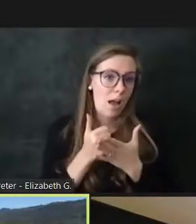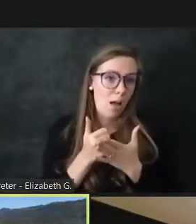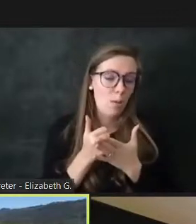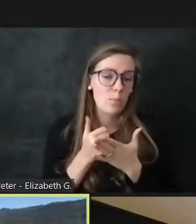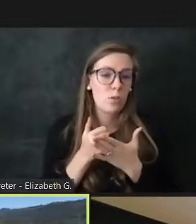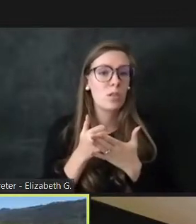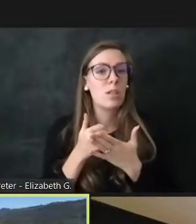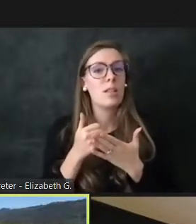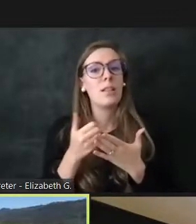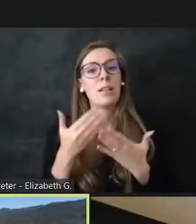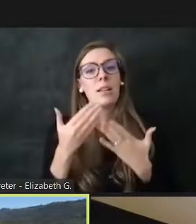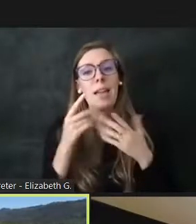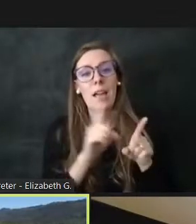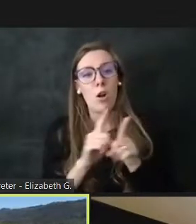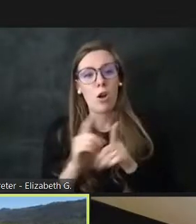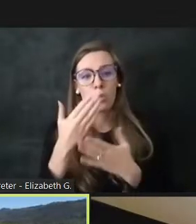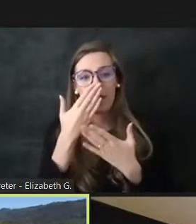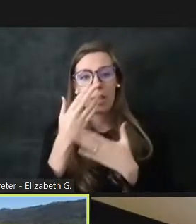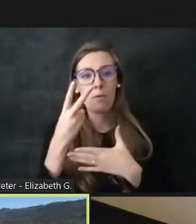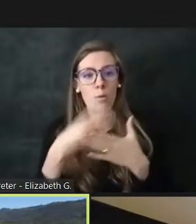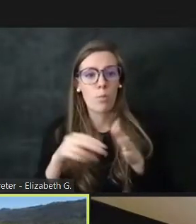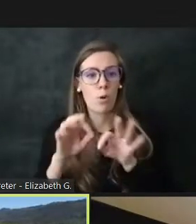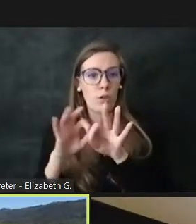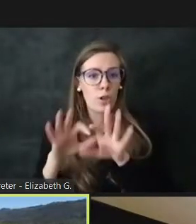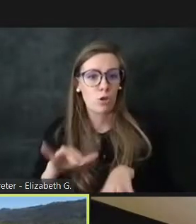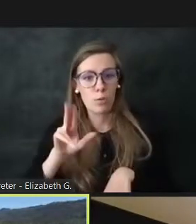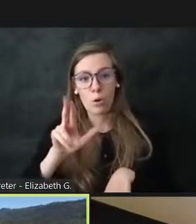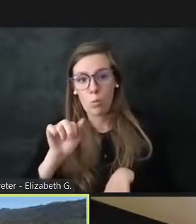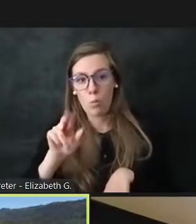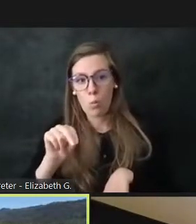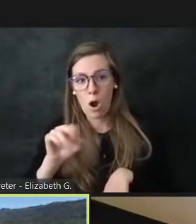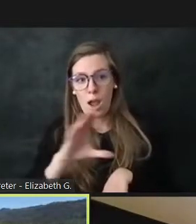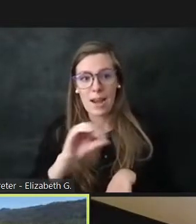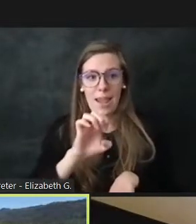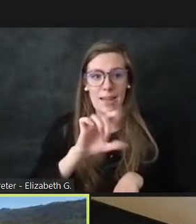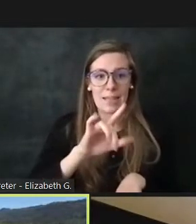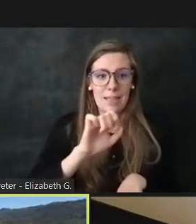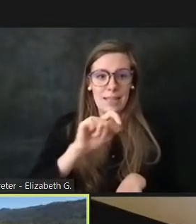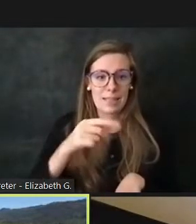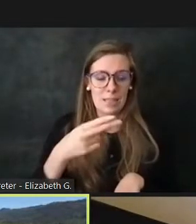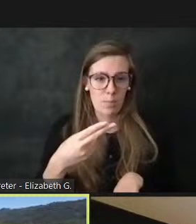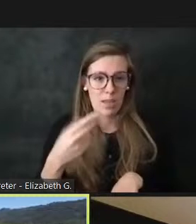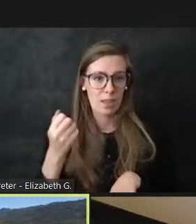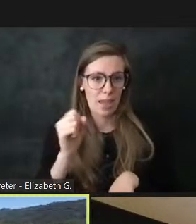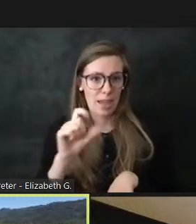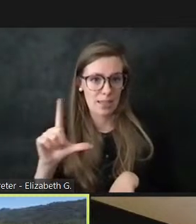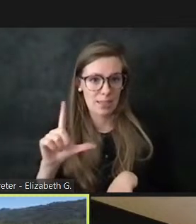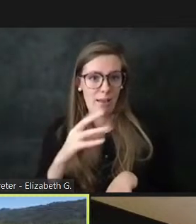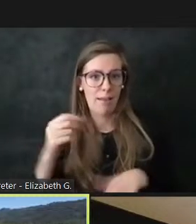And also our interpreters, one Moralist and Elizabeth the ASL interpreter.